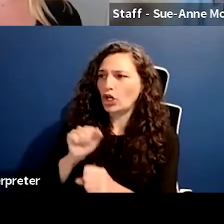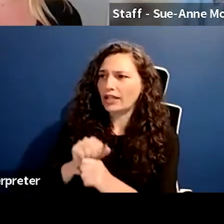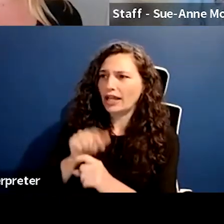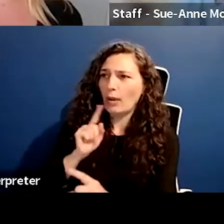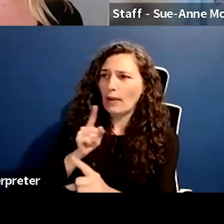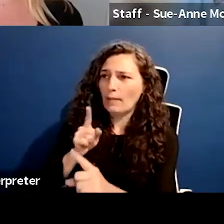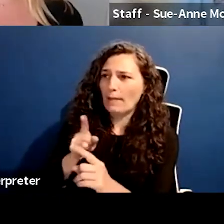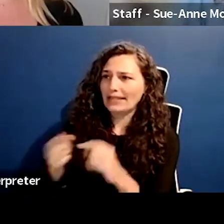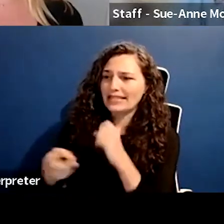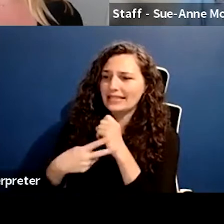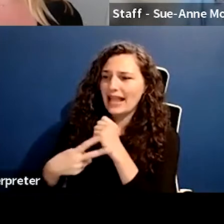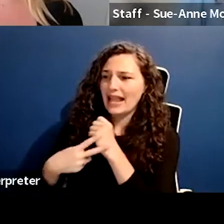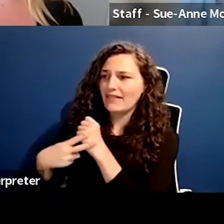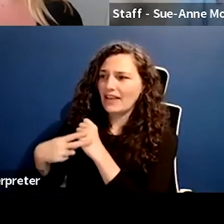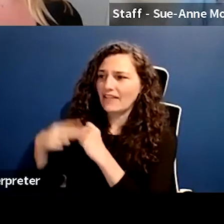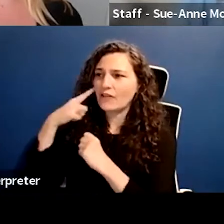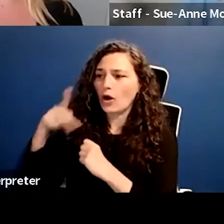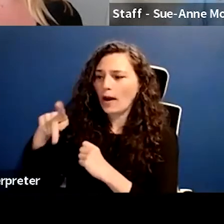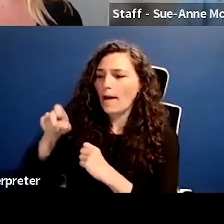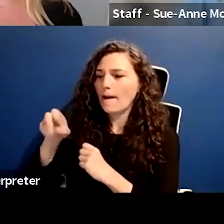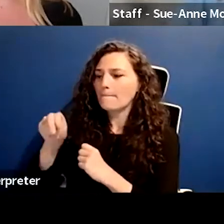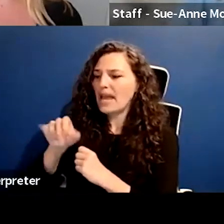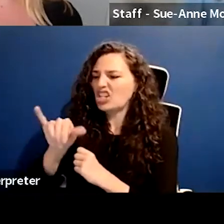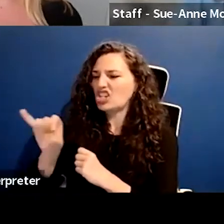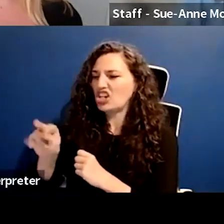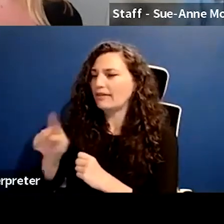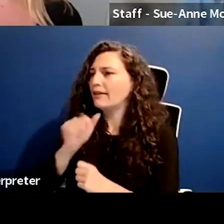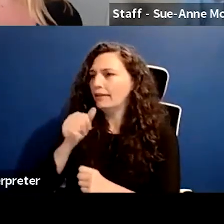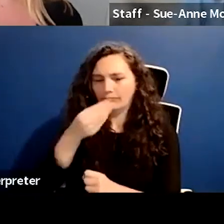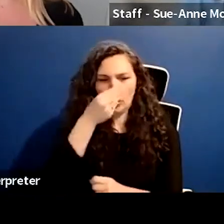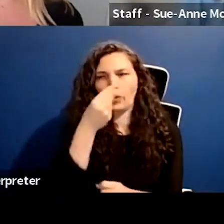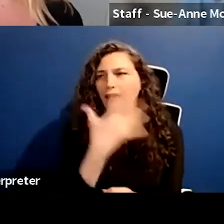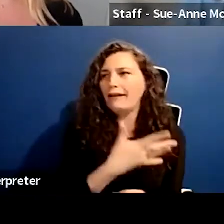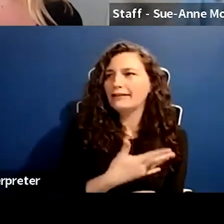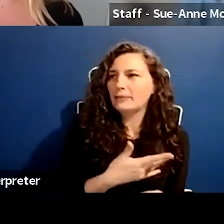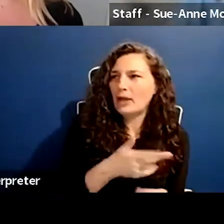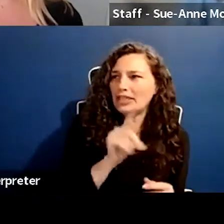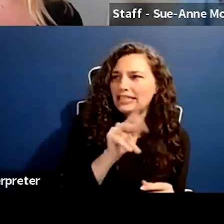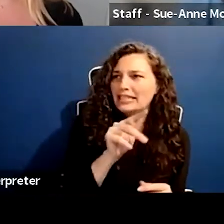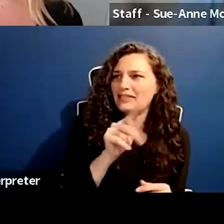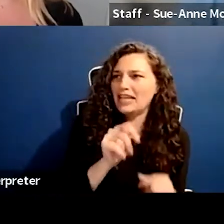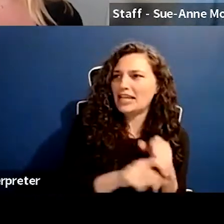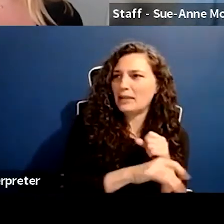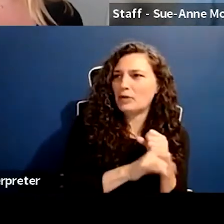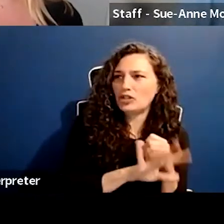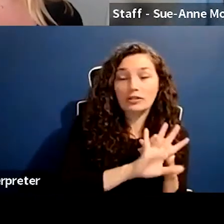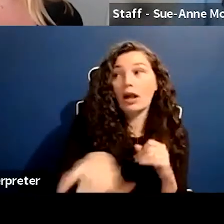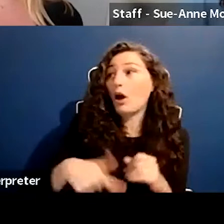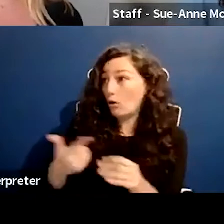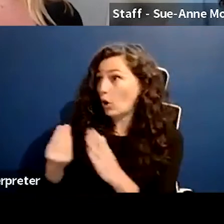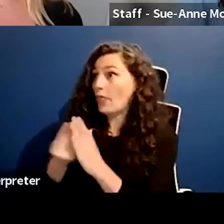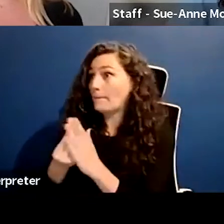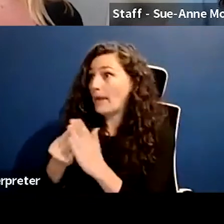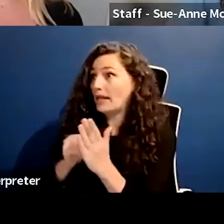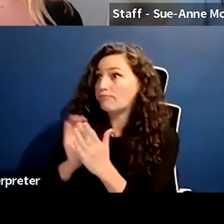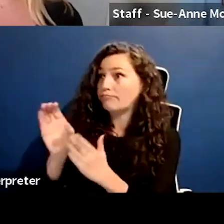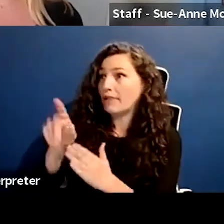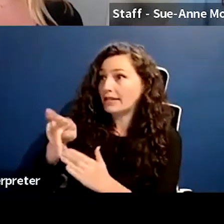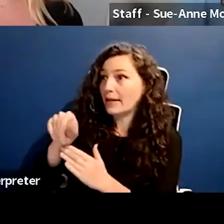You know, like, "I've been on TV, I've done commercials, "millions of people, it's like I put money into pension." "Oh my God, you are successful." Yes.